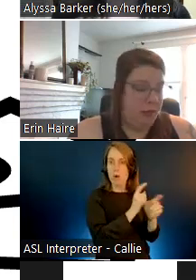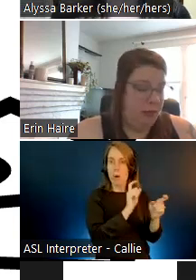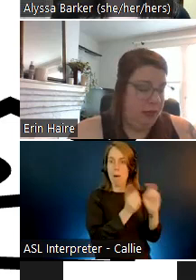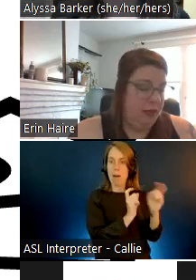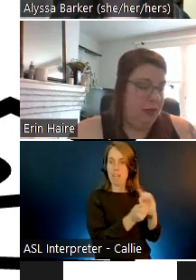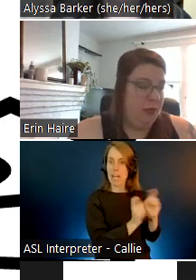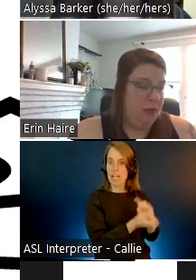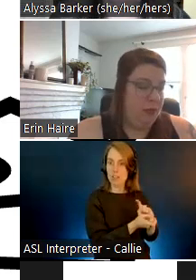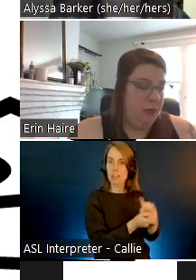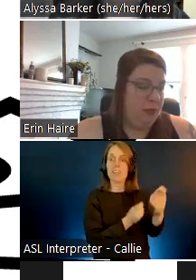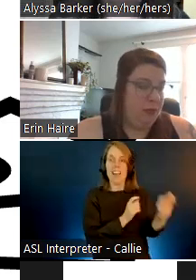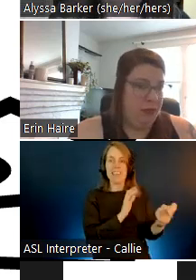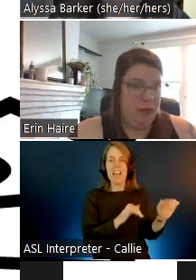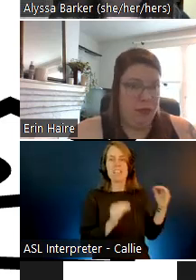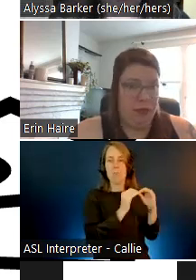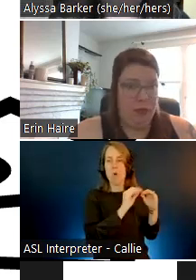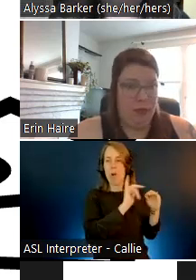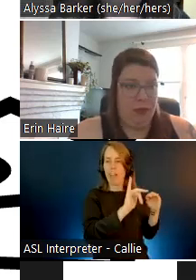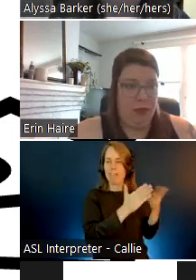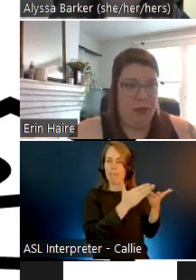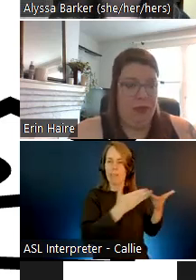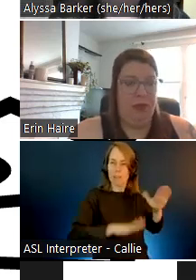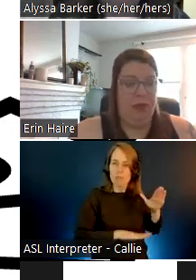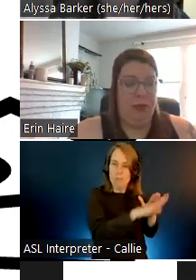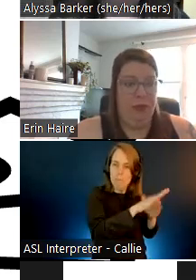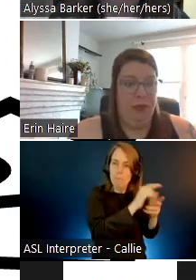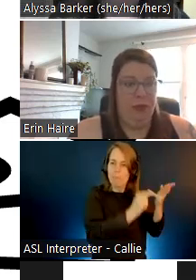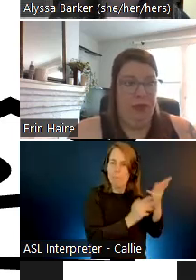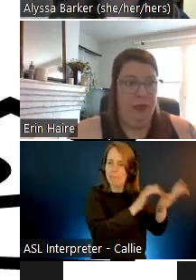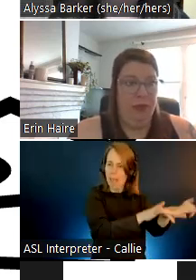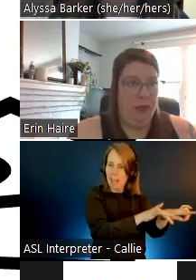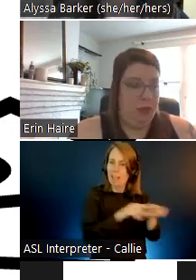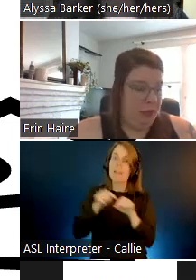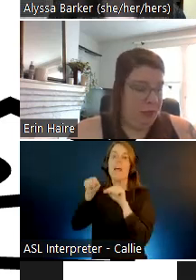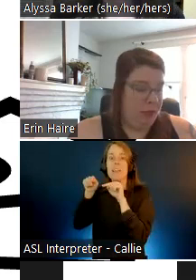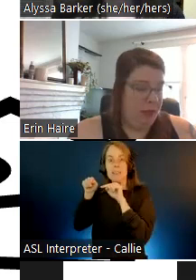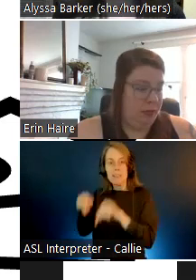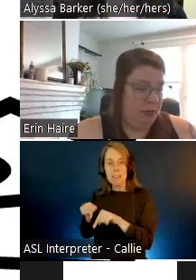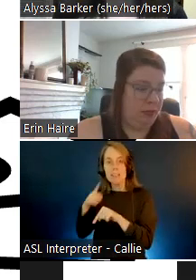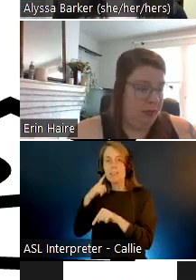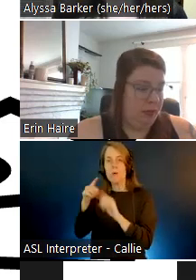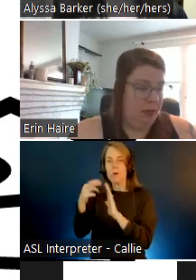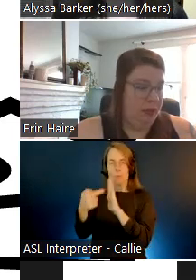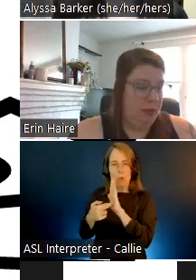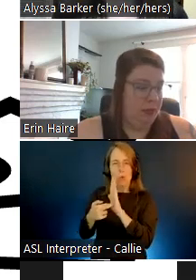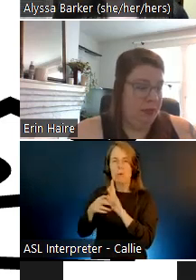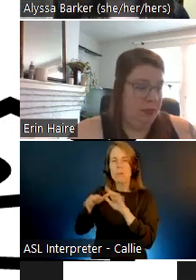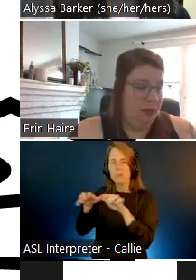also it applies to common areas person has to have the ability to use and enjoy common areas